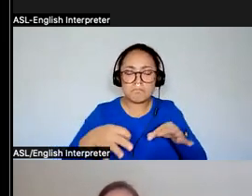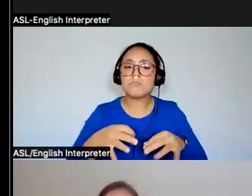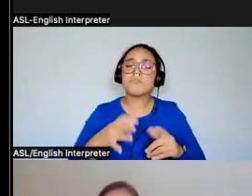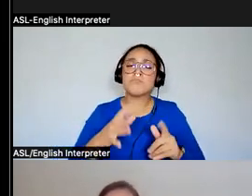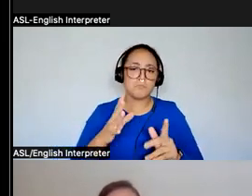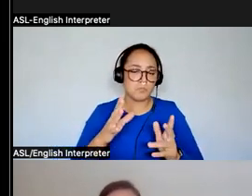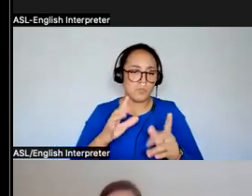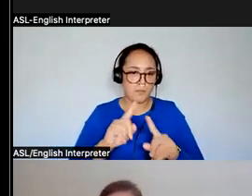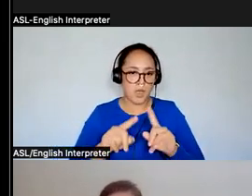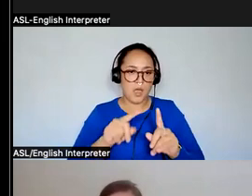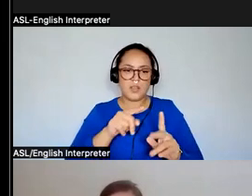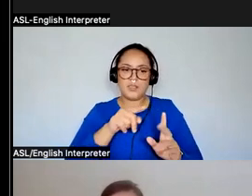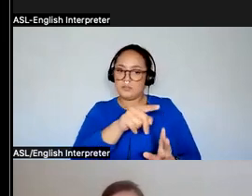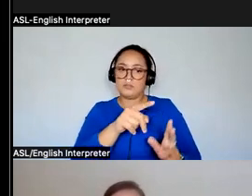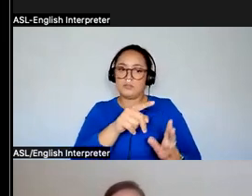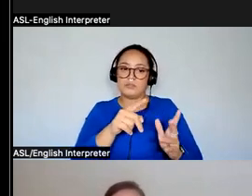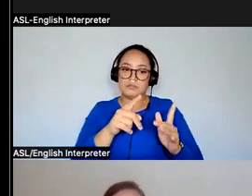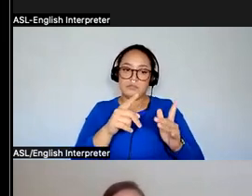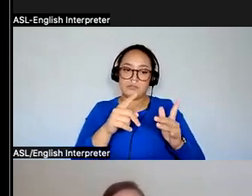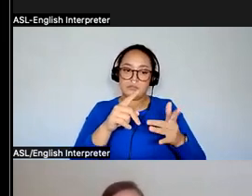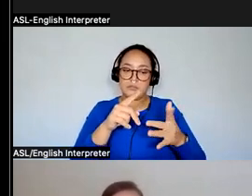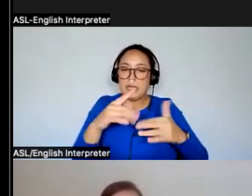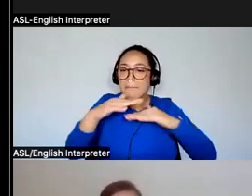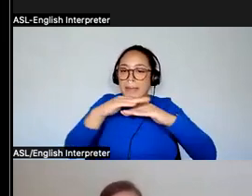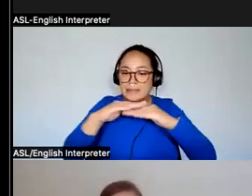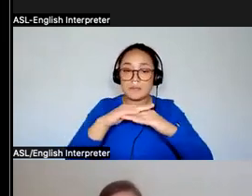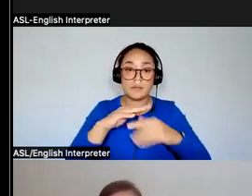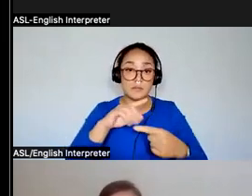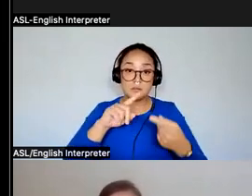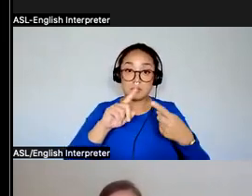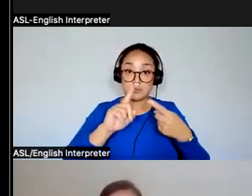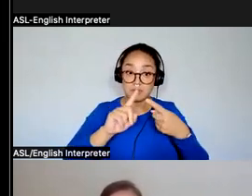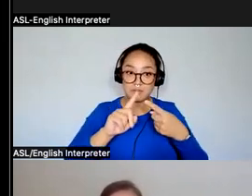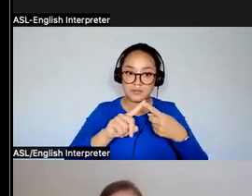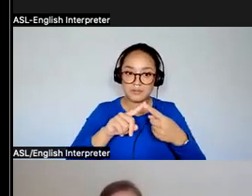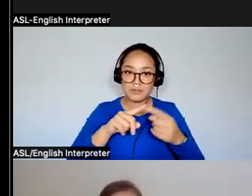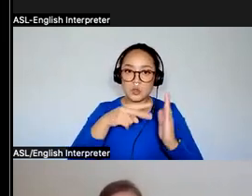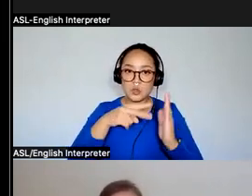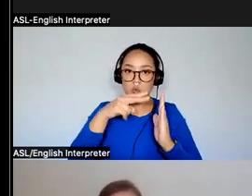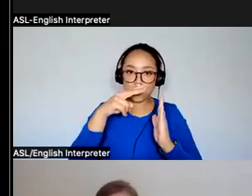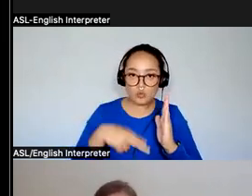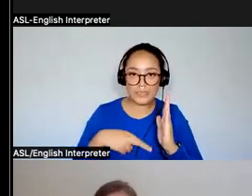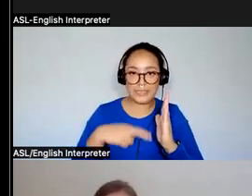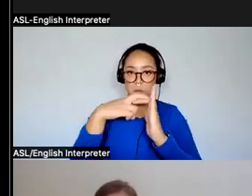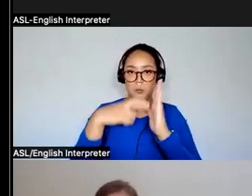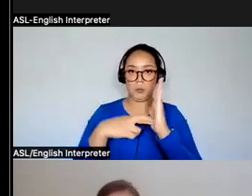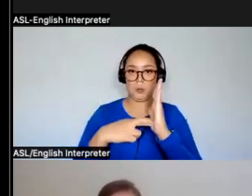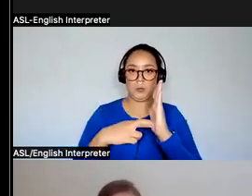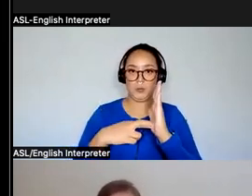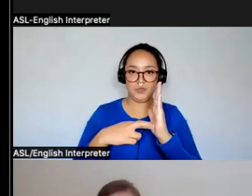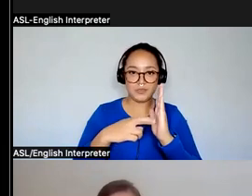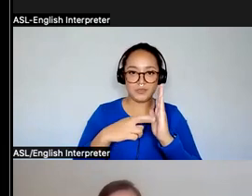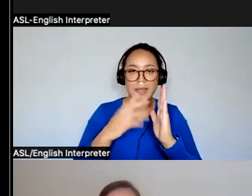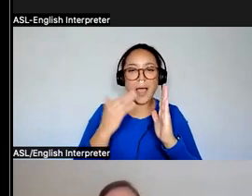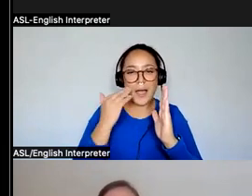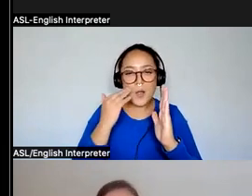Read the guidelines. It's quite a big document but there's some useful information there.